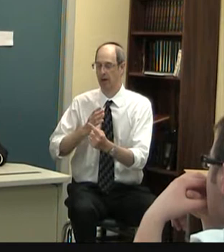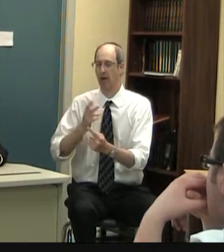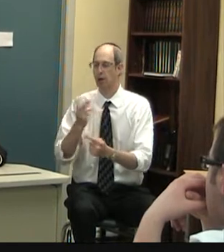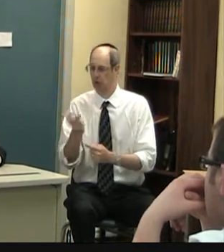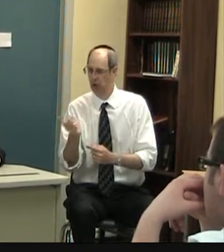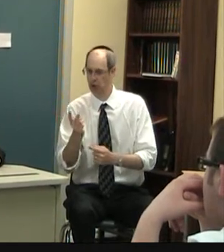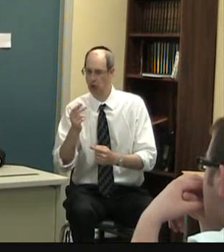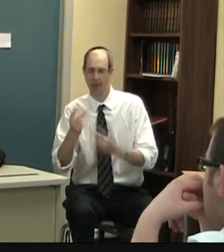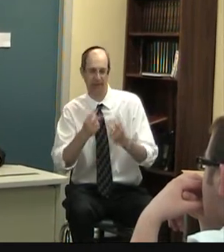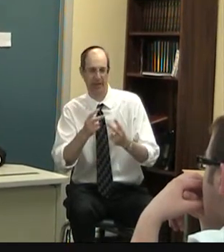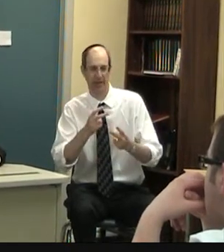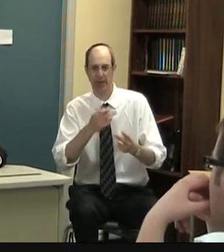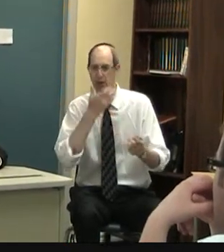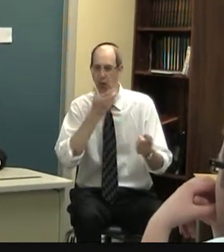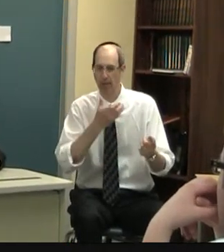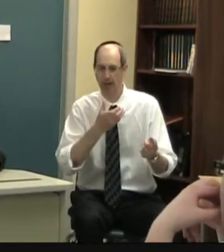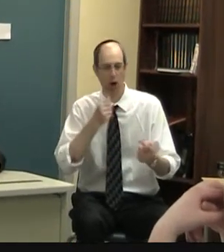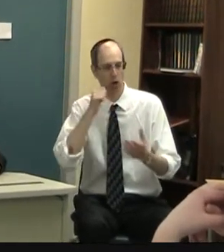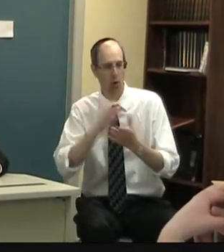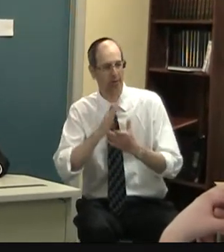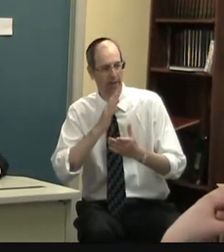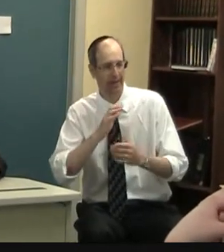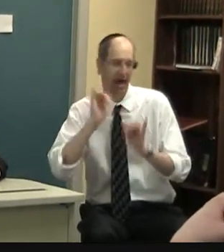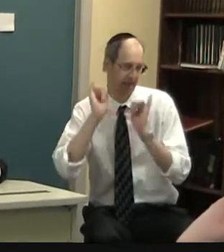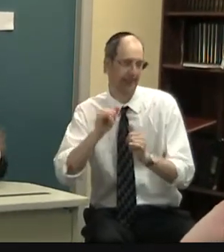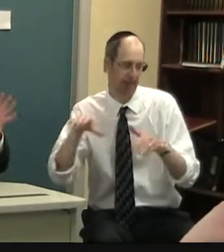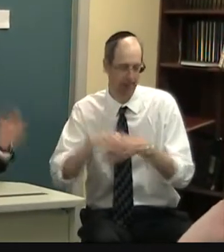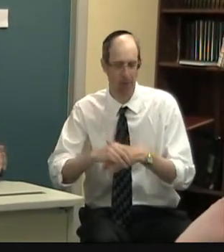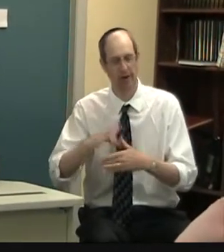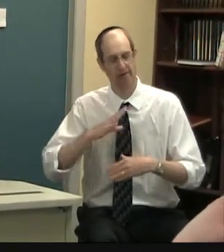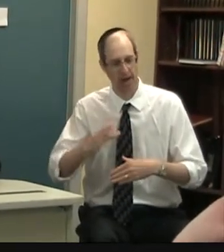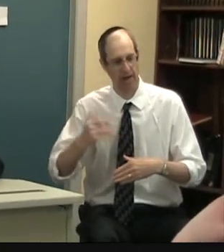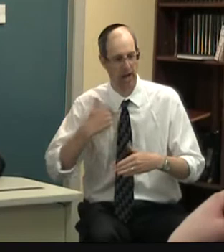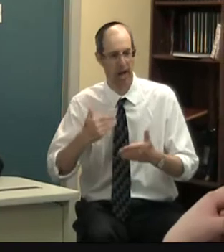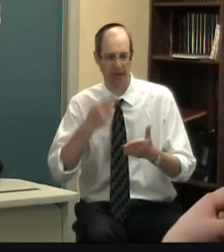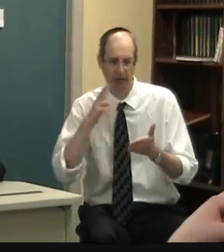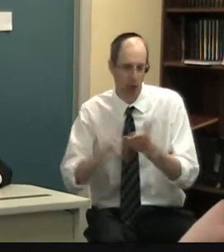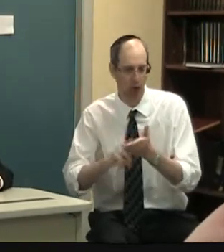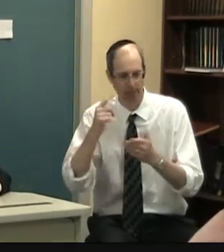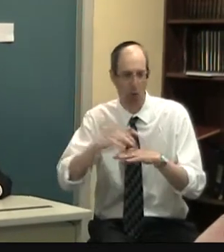The wife goes ahead and she says i'm gonna stay married to this man because there's a document here about i love her? but